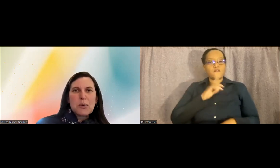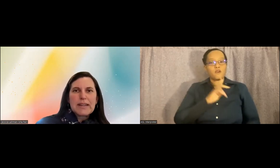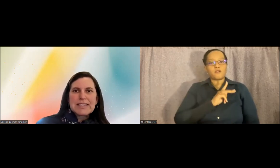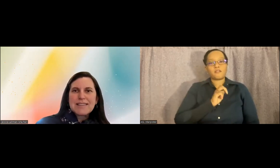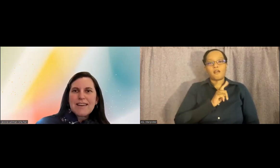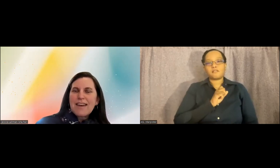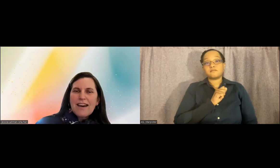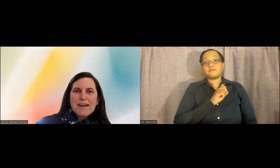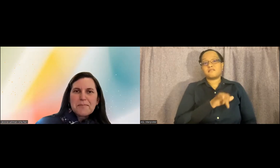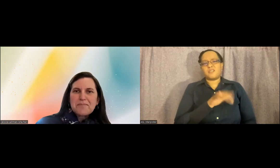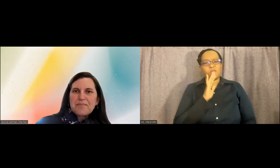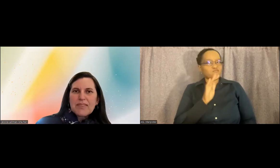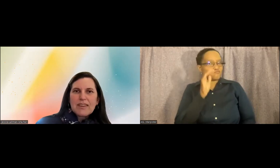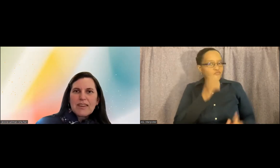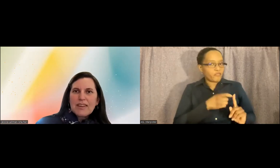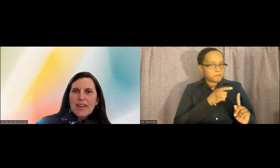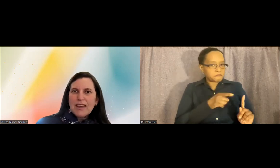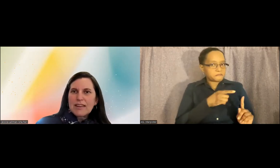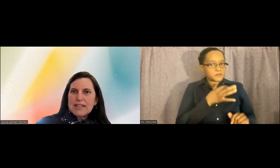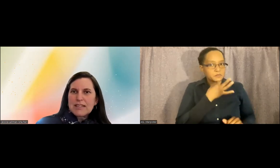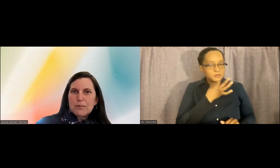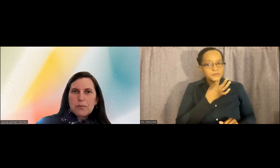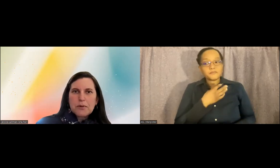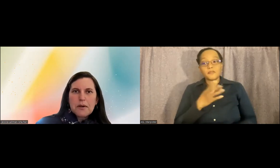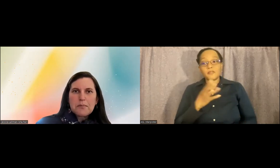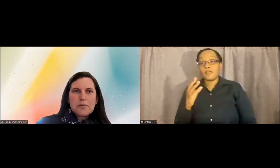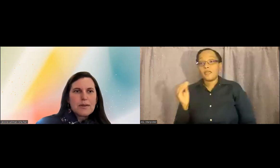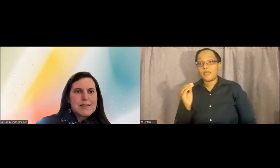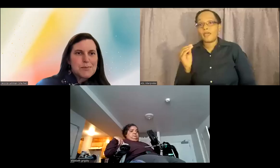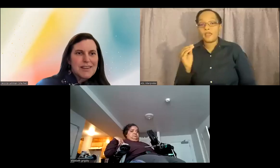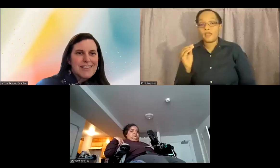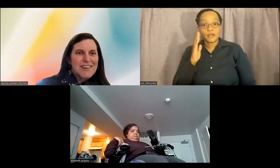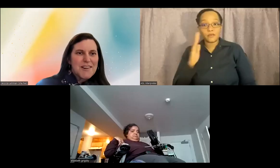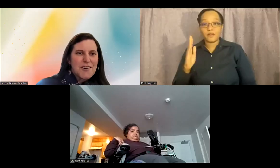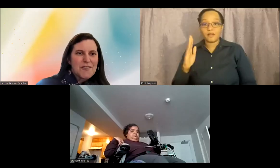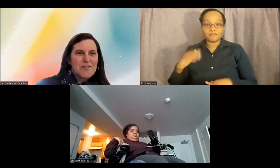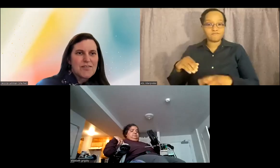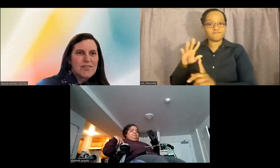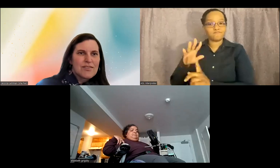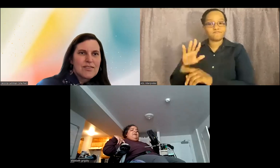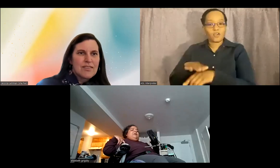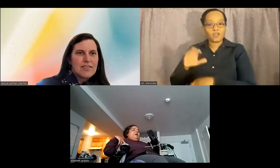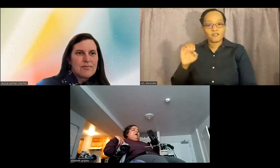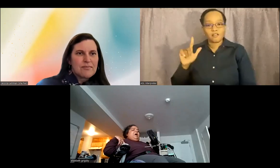Hello , everyone. Thank you, Jessica.